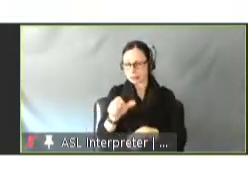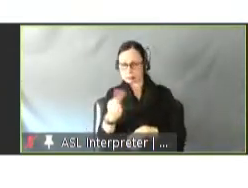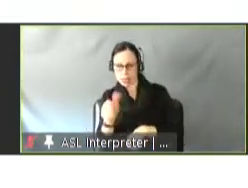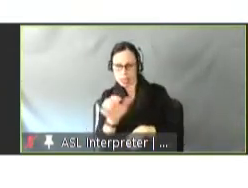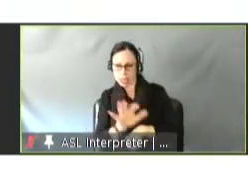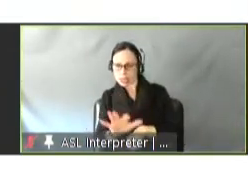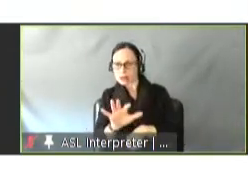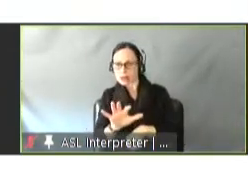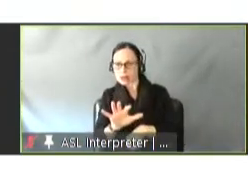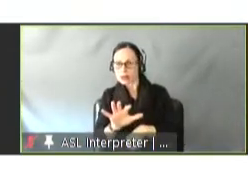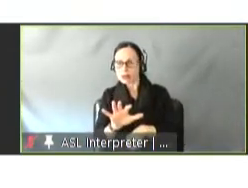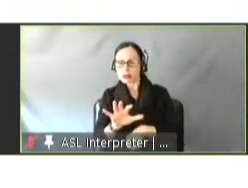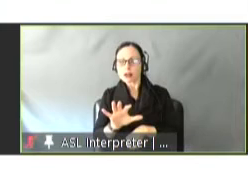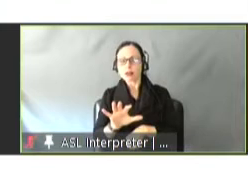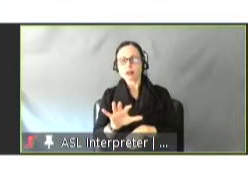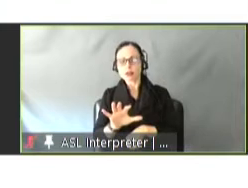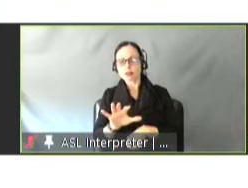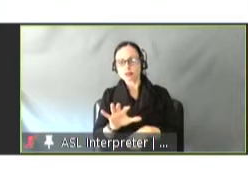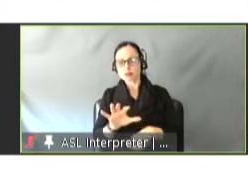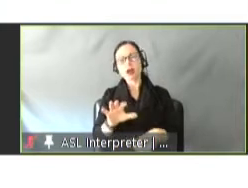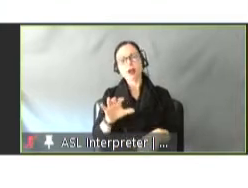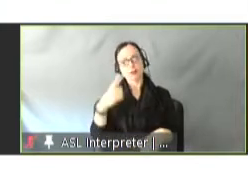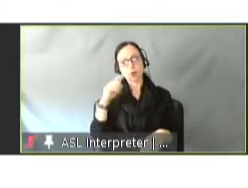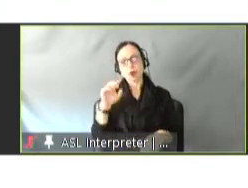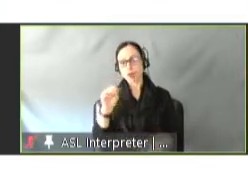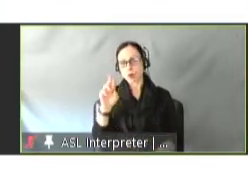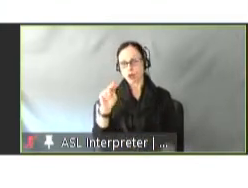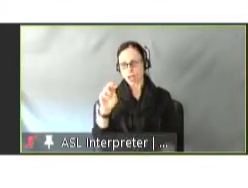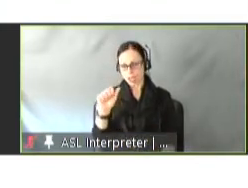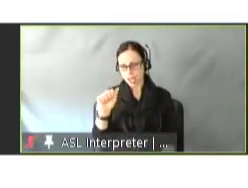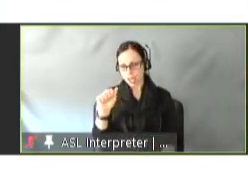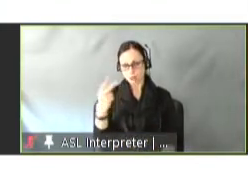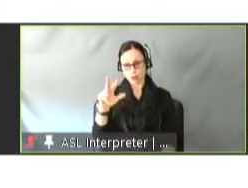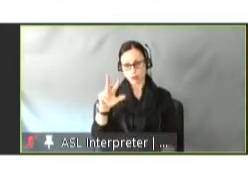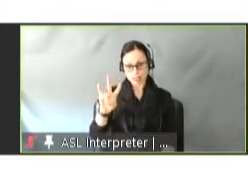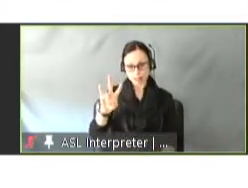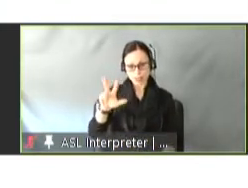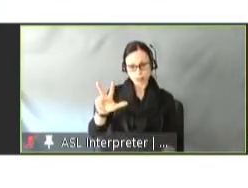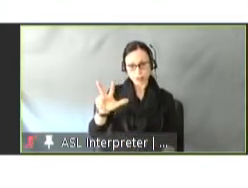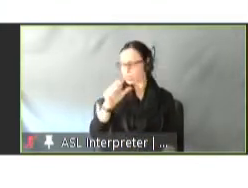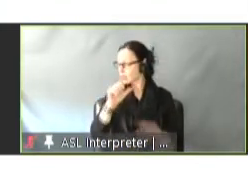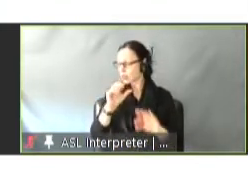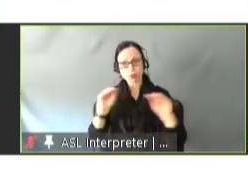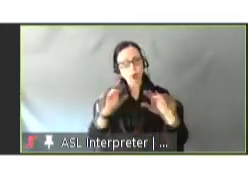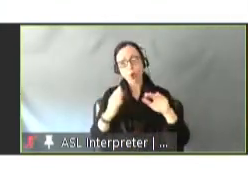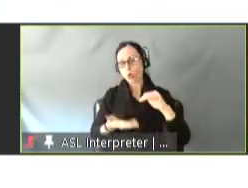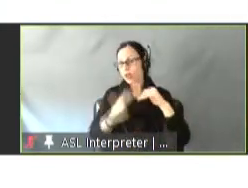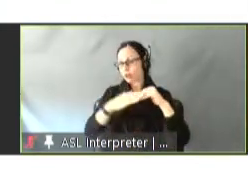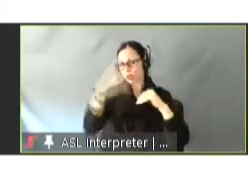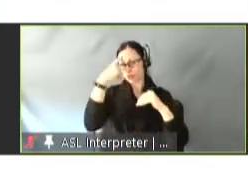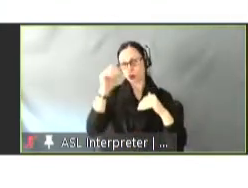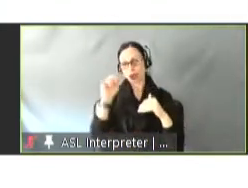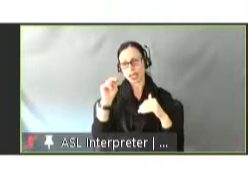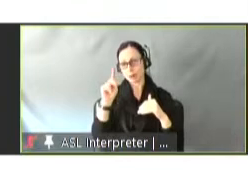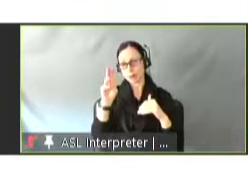even 3-microgram doses at mRNA-1273 did not have the increase in their antibody responses following